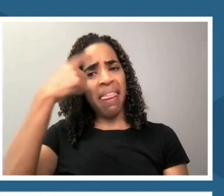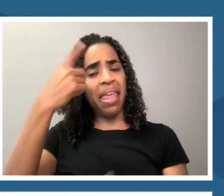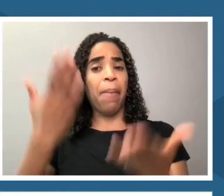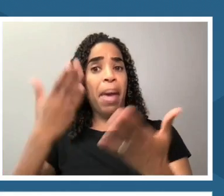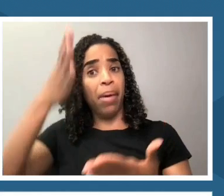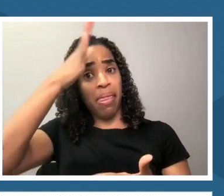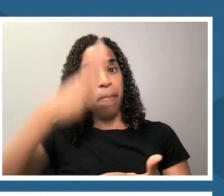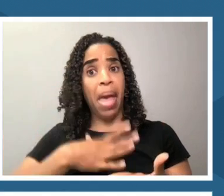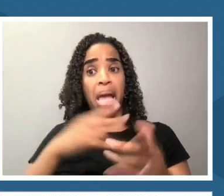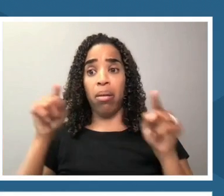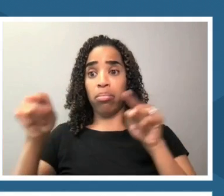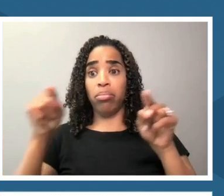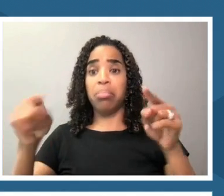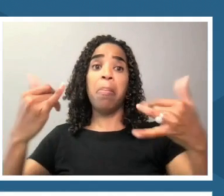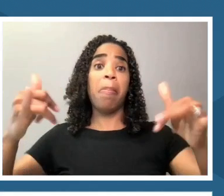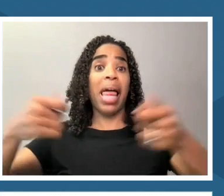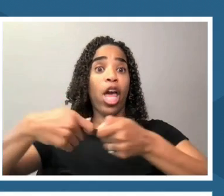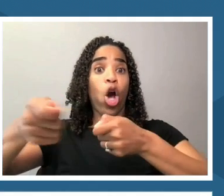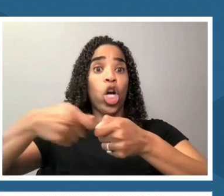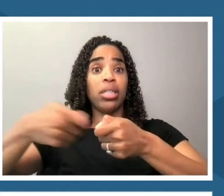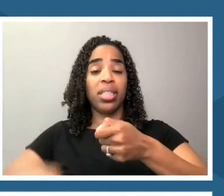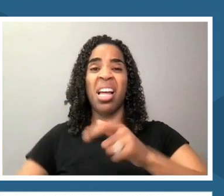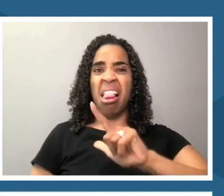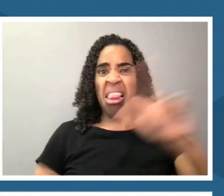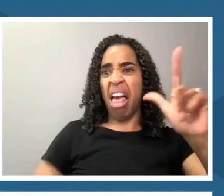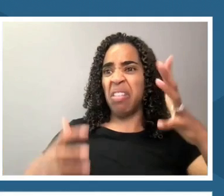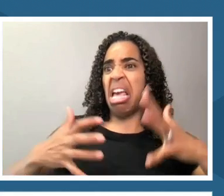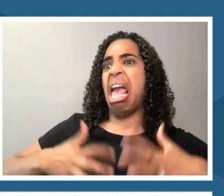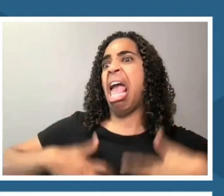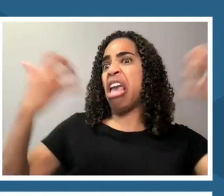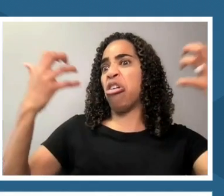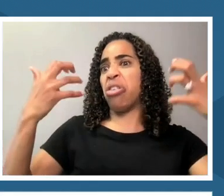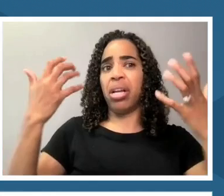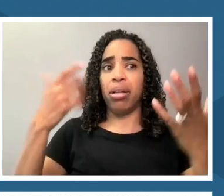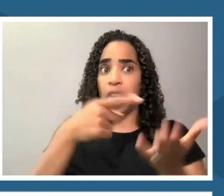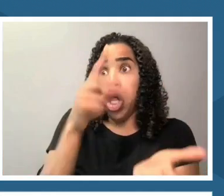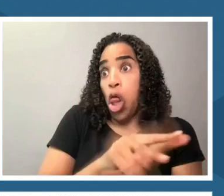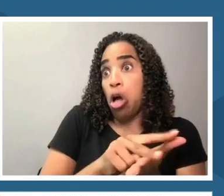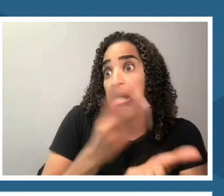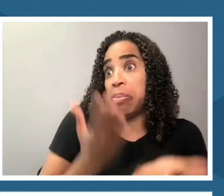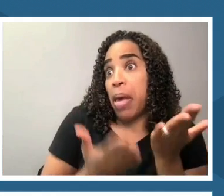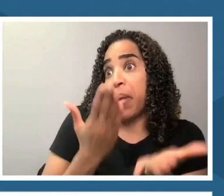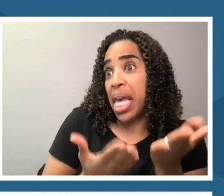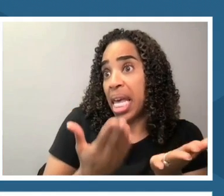maybe the man on the left got angry because he lost